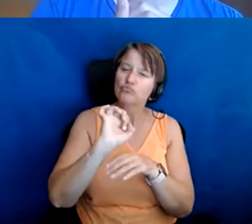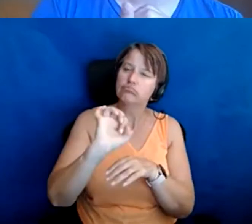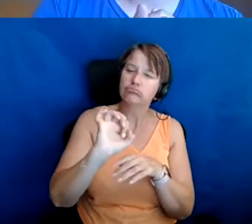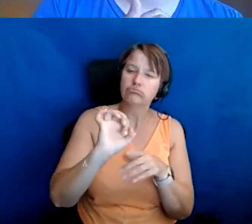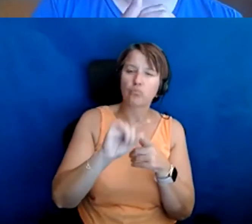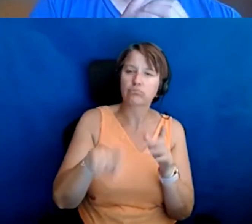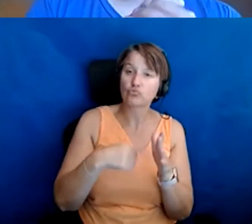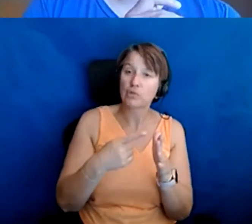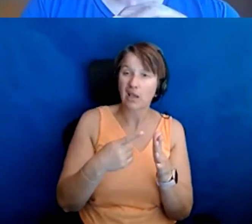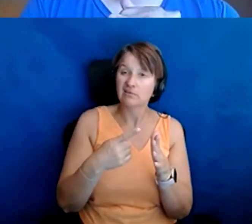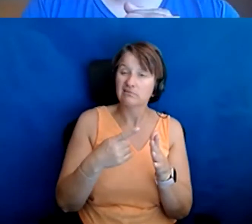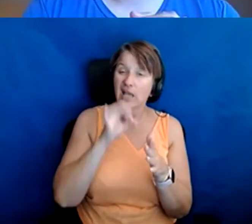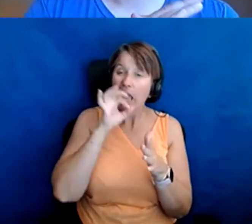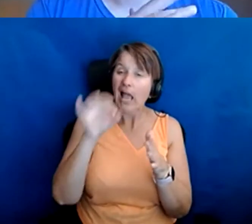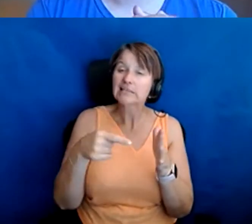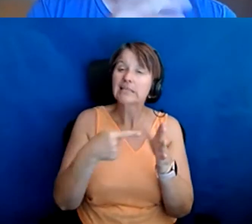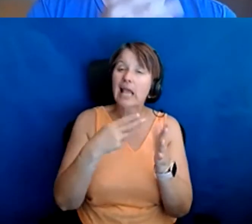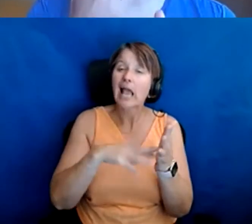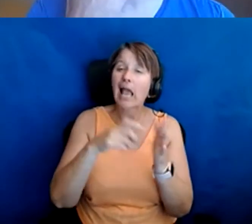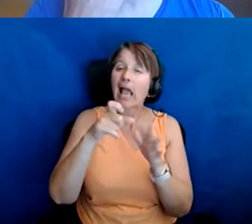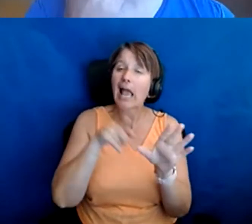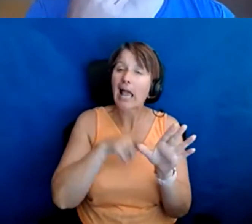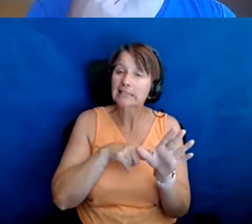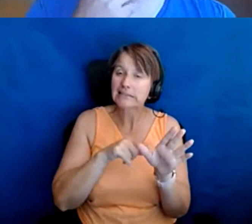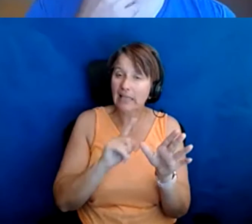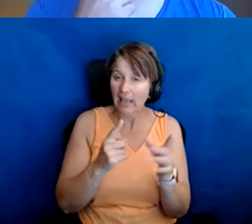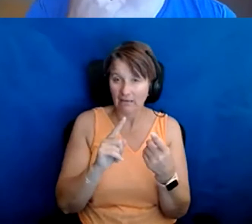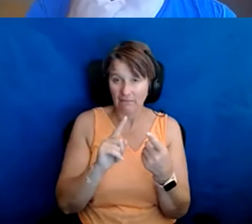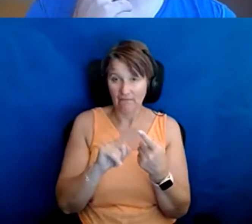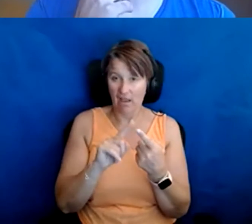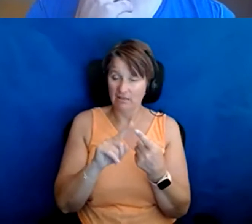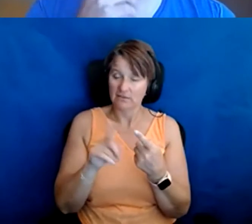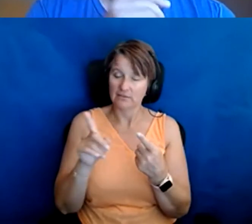if that's okay? >> ANDY: Yeah, I think